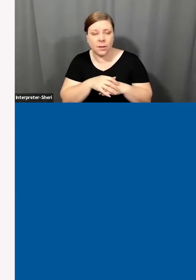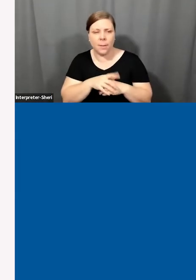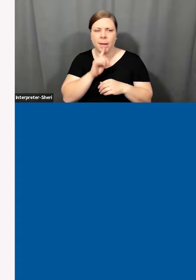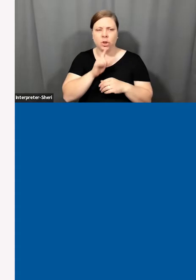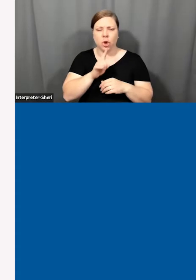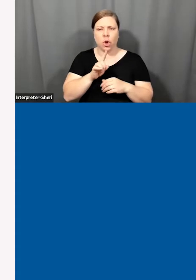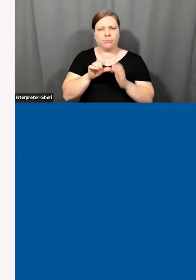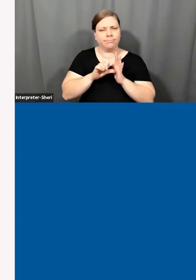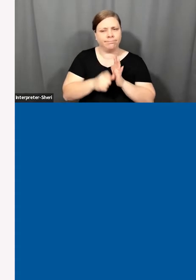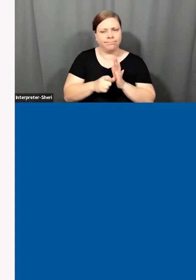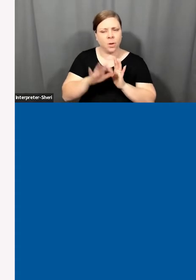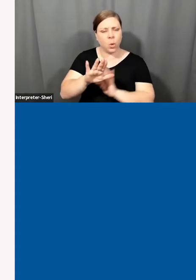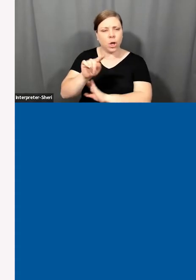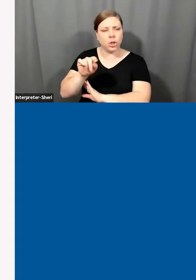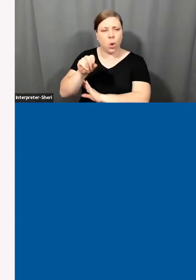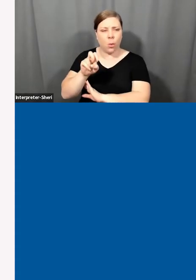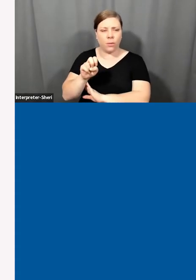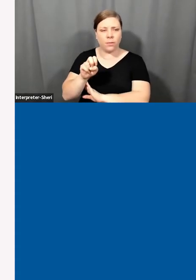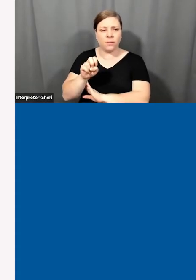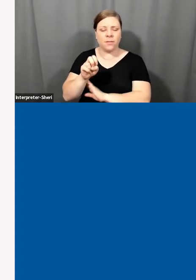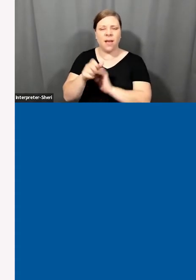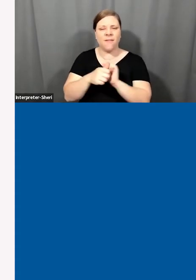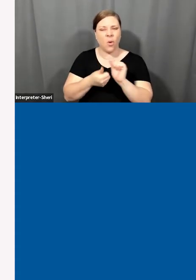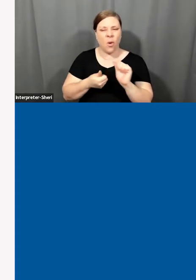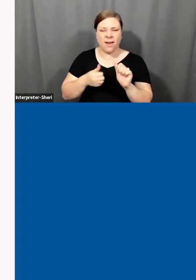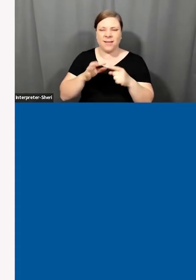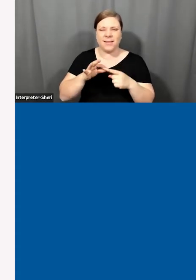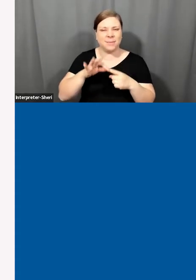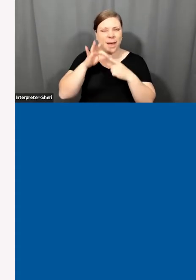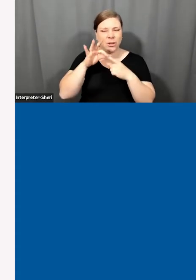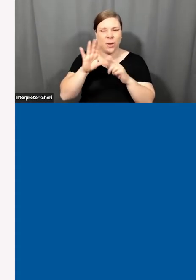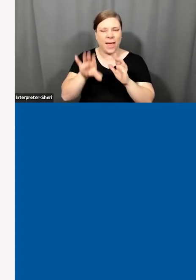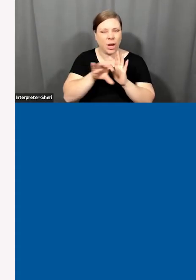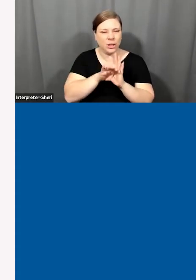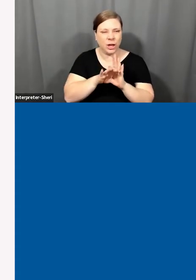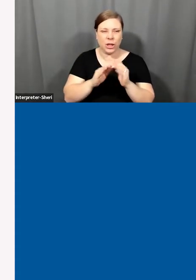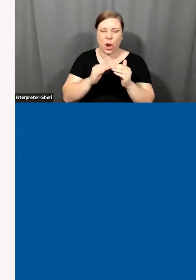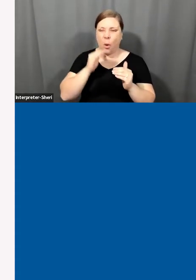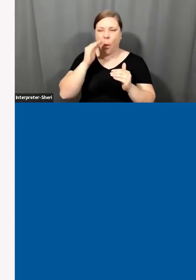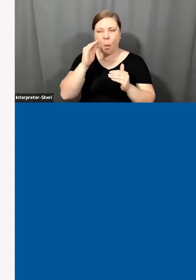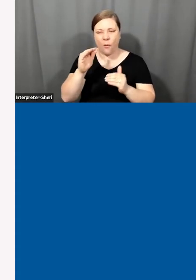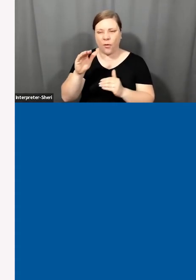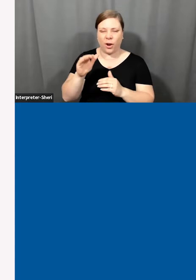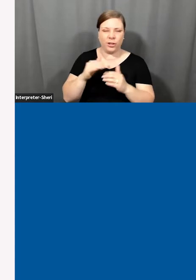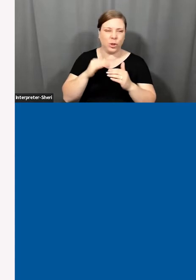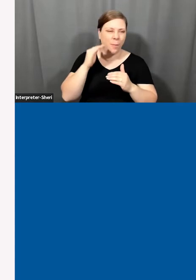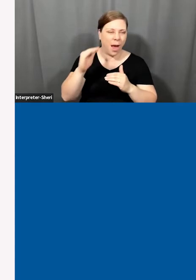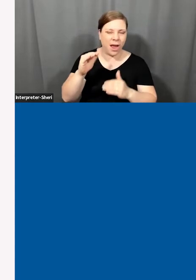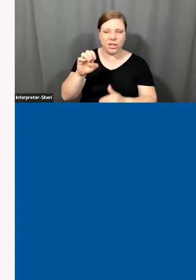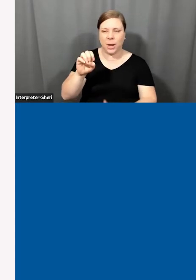Another thing is to avoid special characters, over styling, and limit emojis. I see it all the time. They're using italics, they're copy